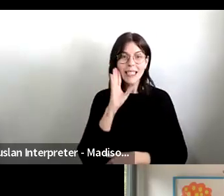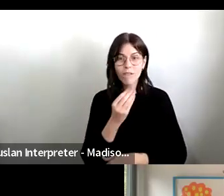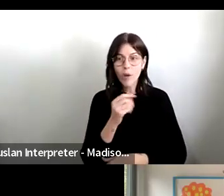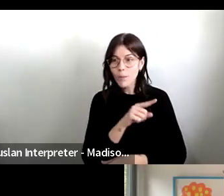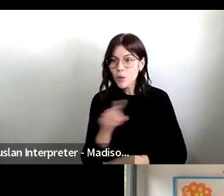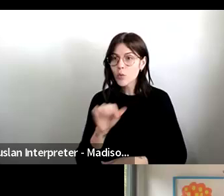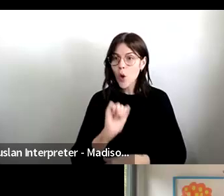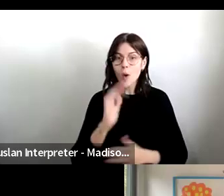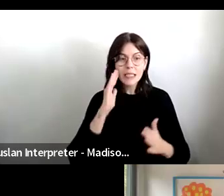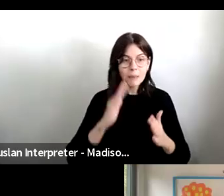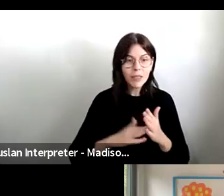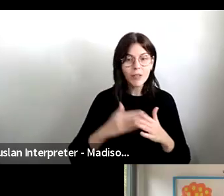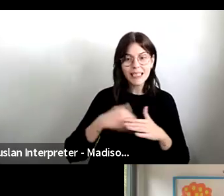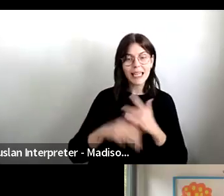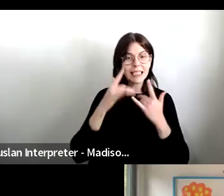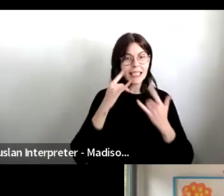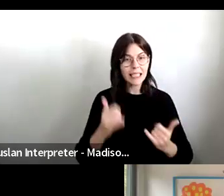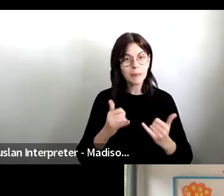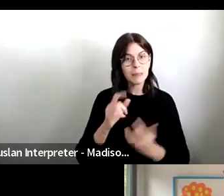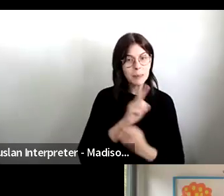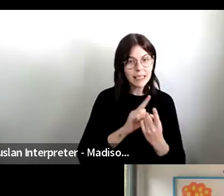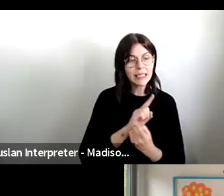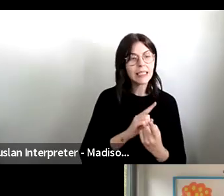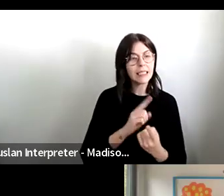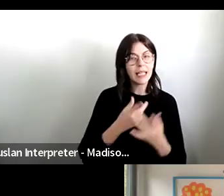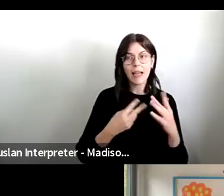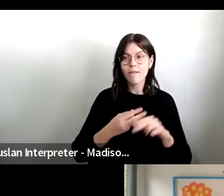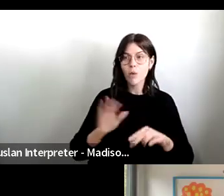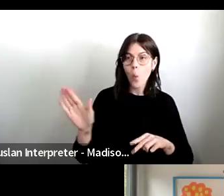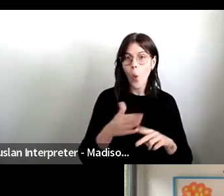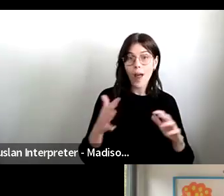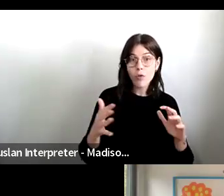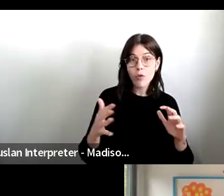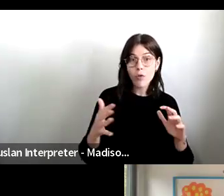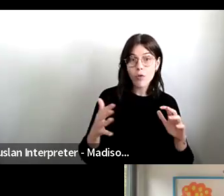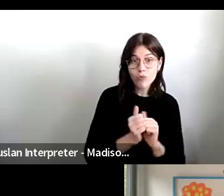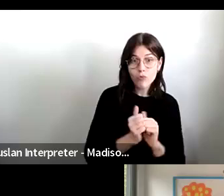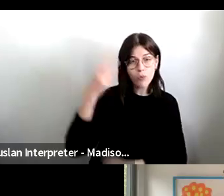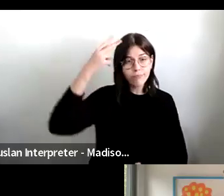meeting is. Whether everyone agrees in there, do they change their minds or is a quite a static,